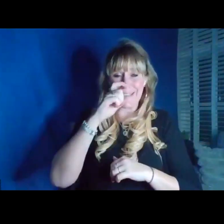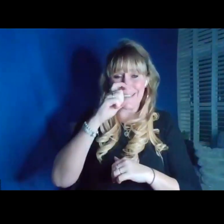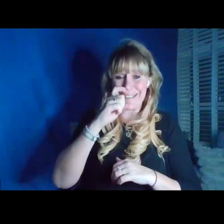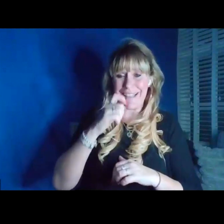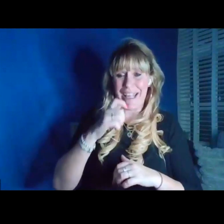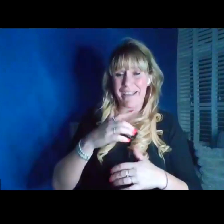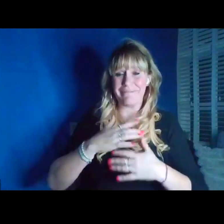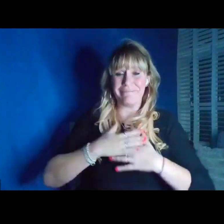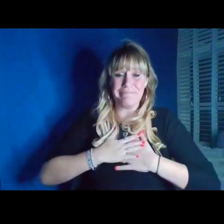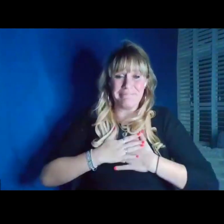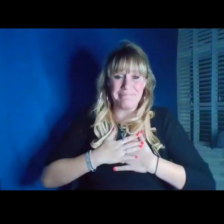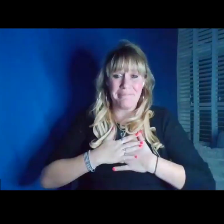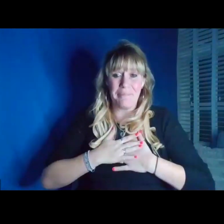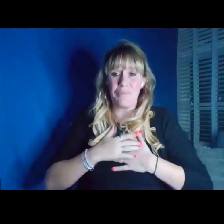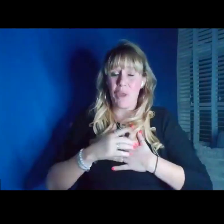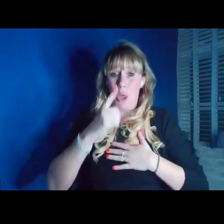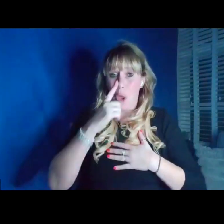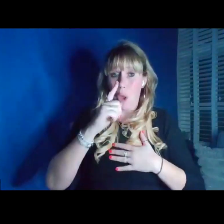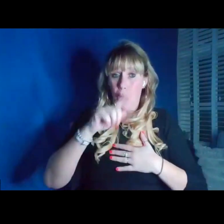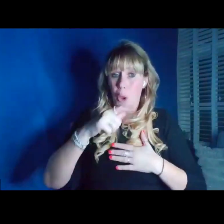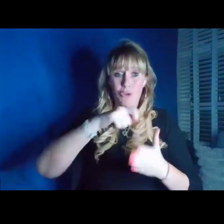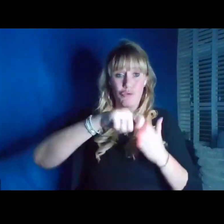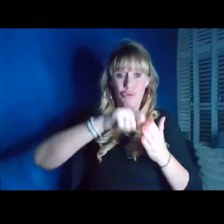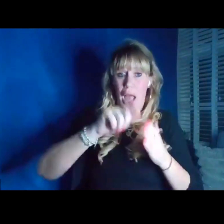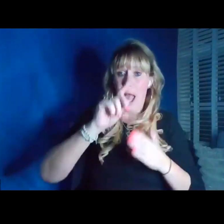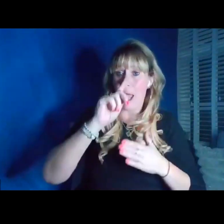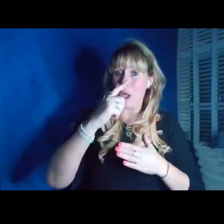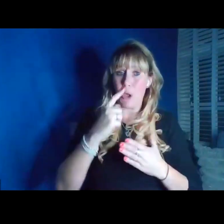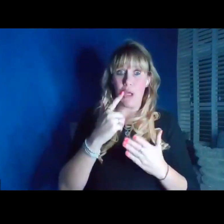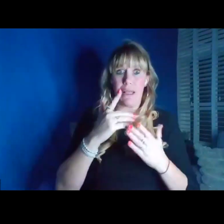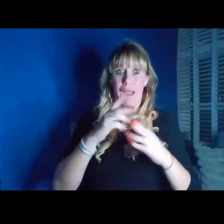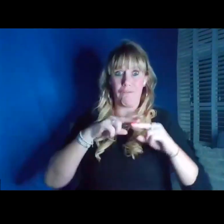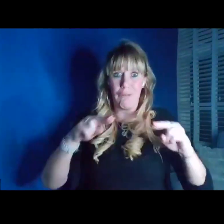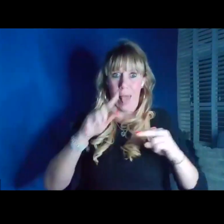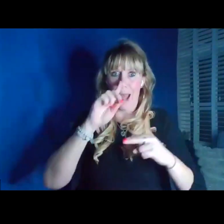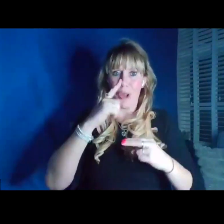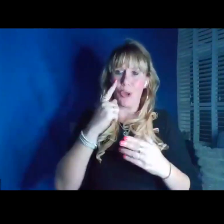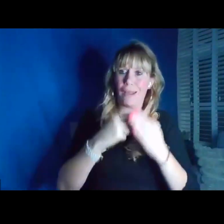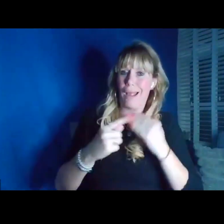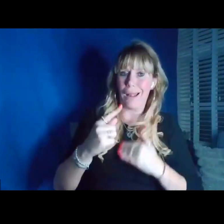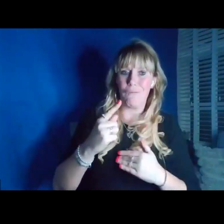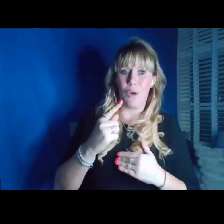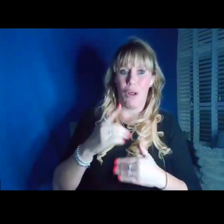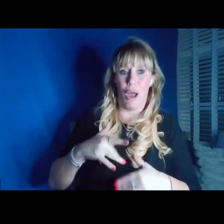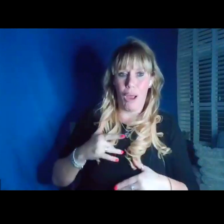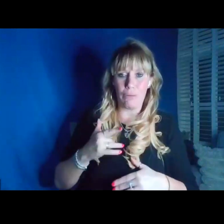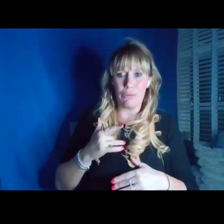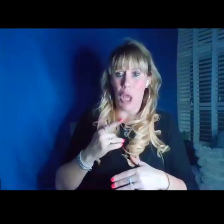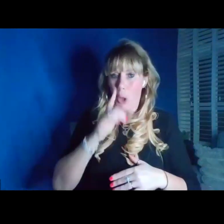couldn't get a flat couldn't live alone, couldn't fuck, couldn't love, you had to leave one day